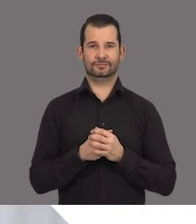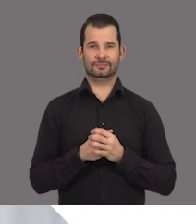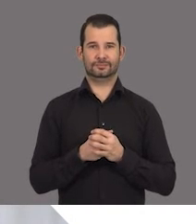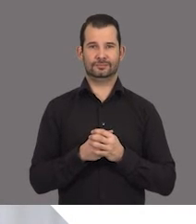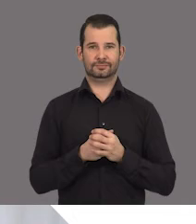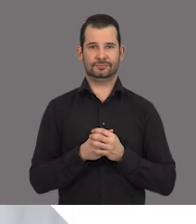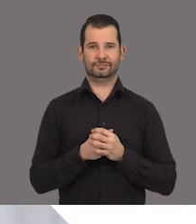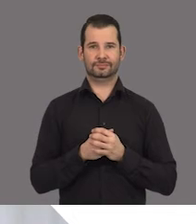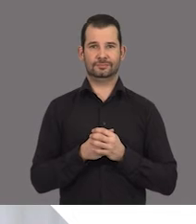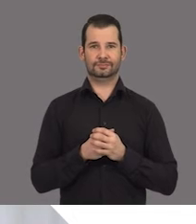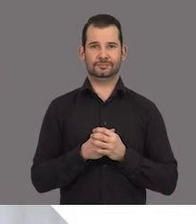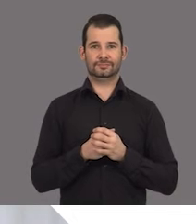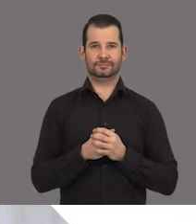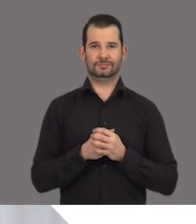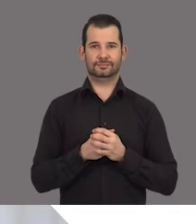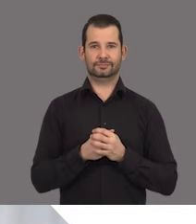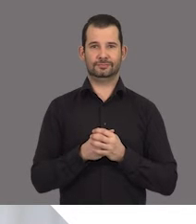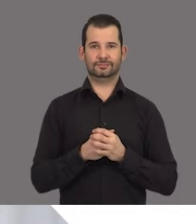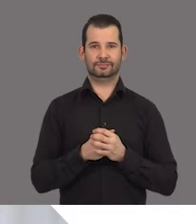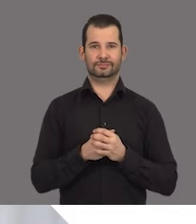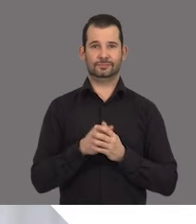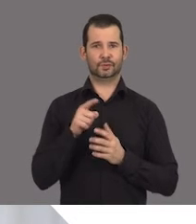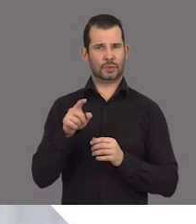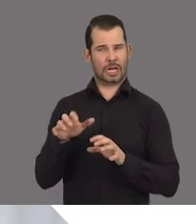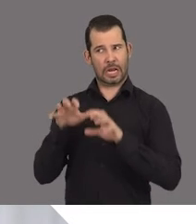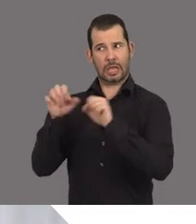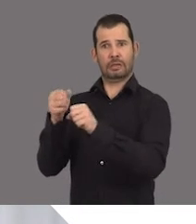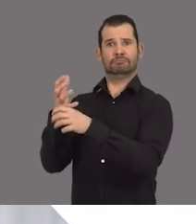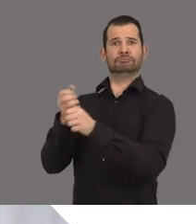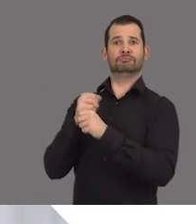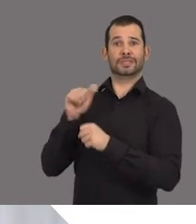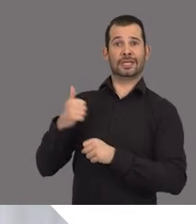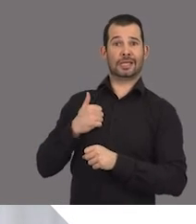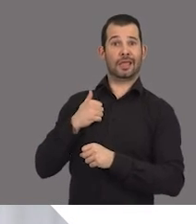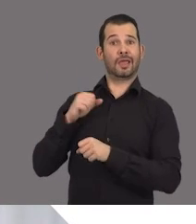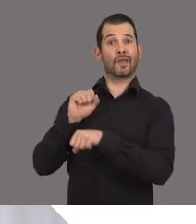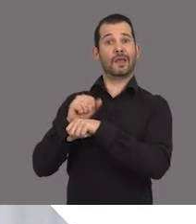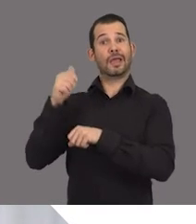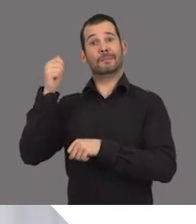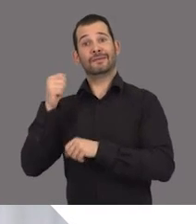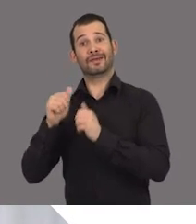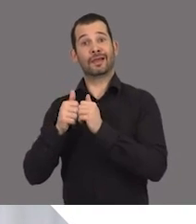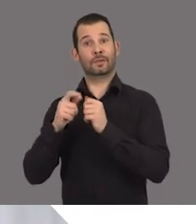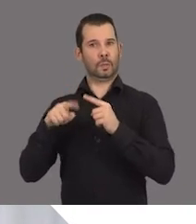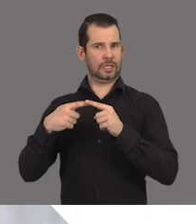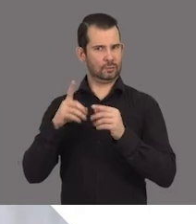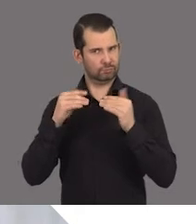If you use tax software, it will automatically calculate the Canada workers benefit for you.